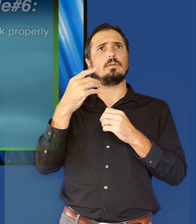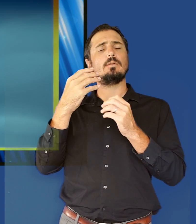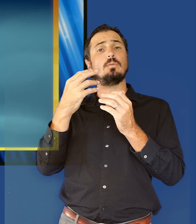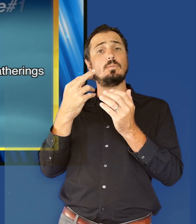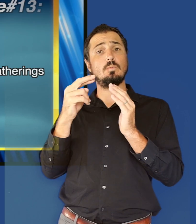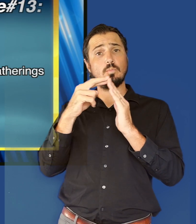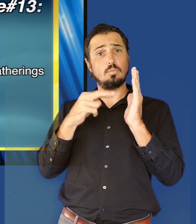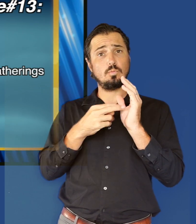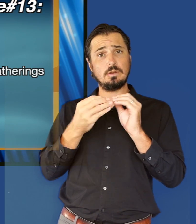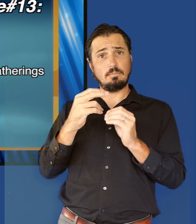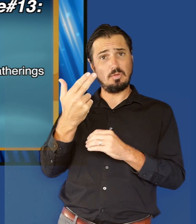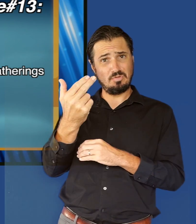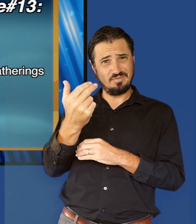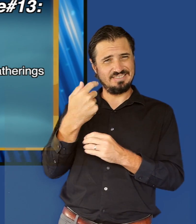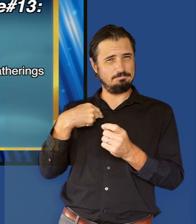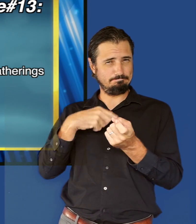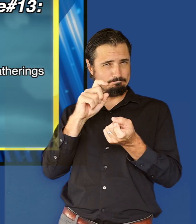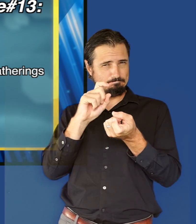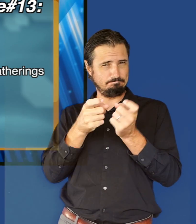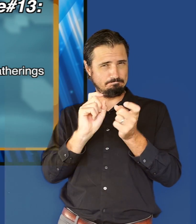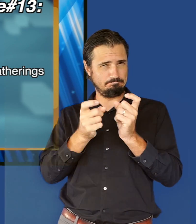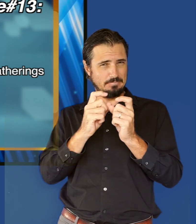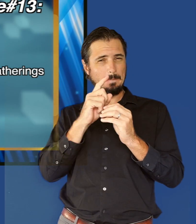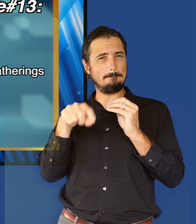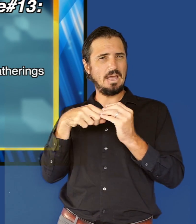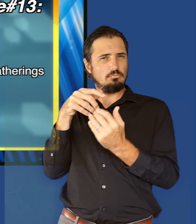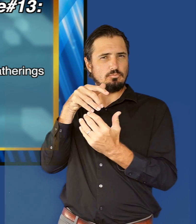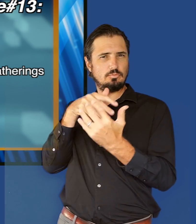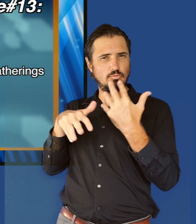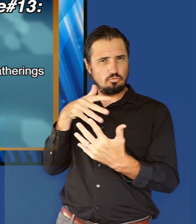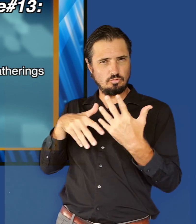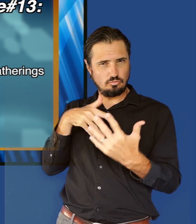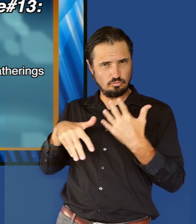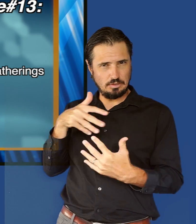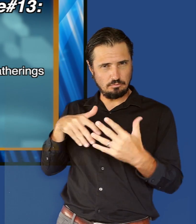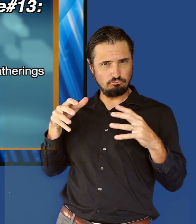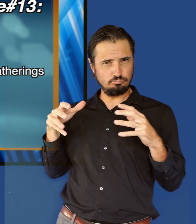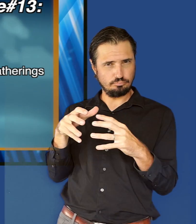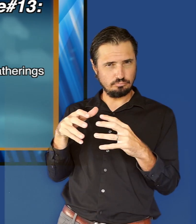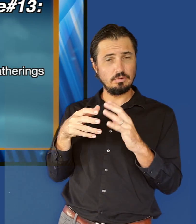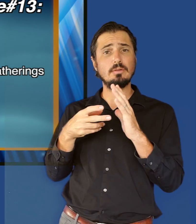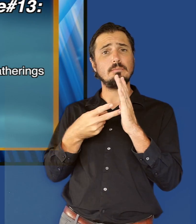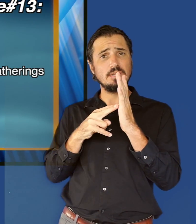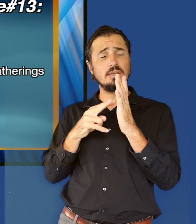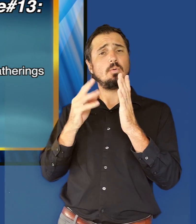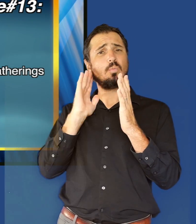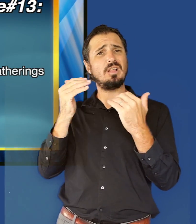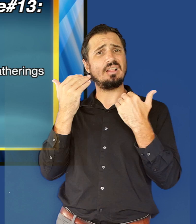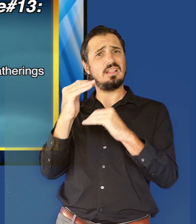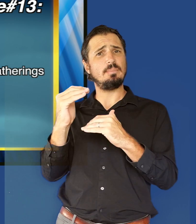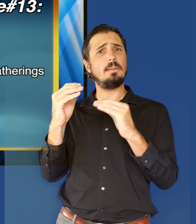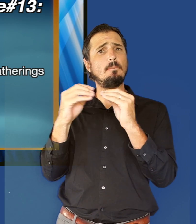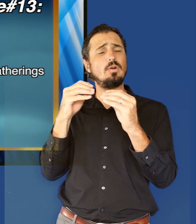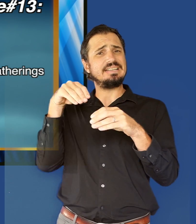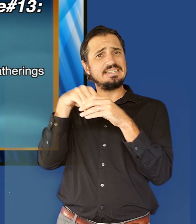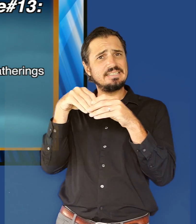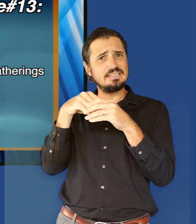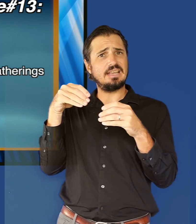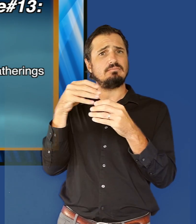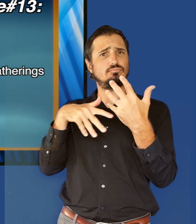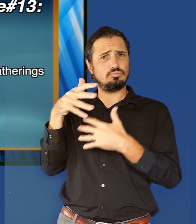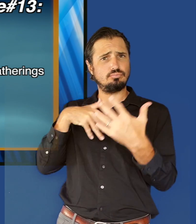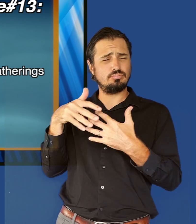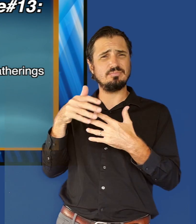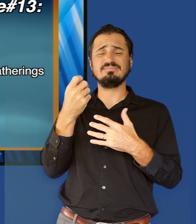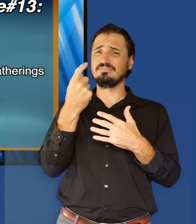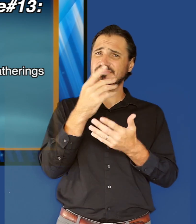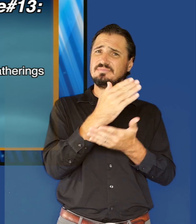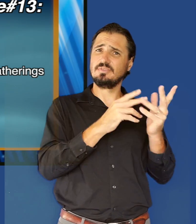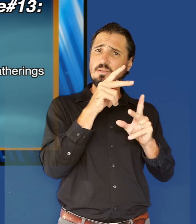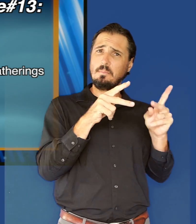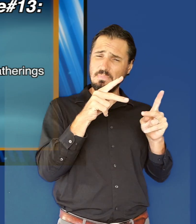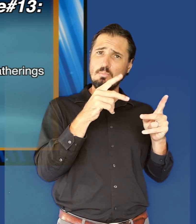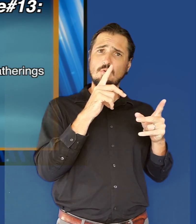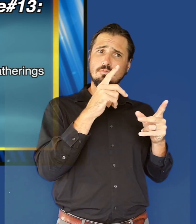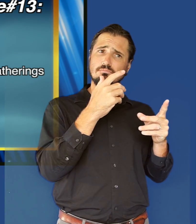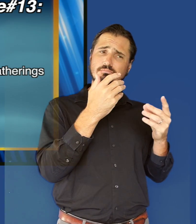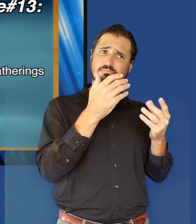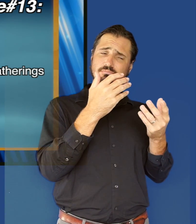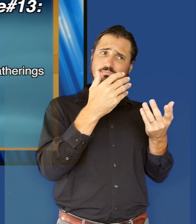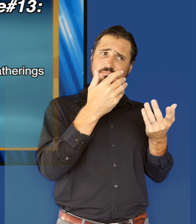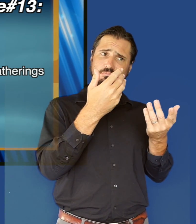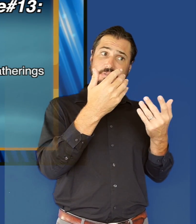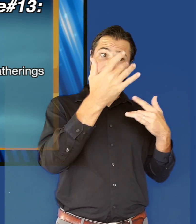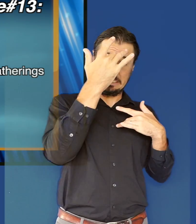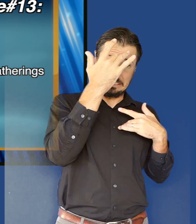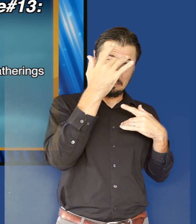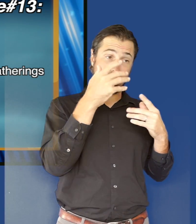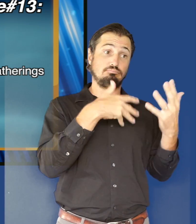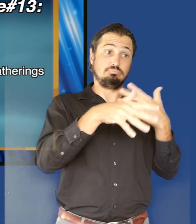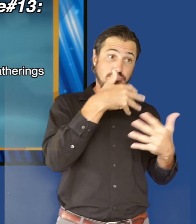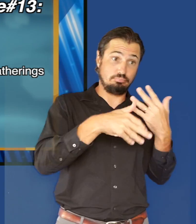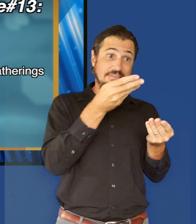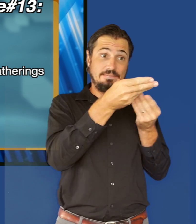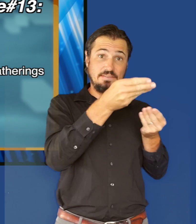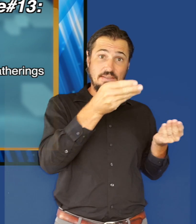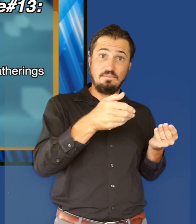Amended Emergency Rule 13, related to casual, social gatherings, further restricts indoor gatherings. Several recent clusters have been tied to social events and we know that the highest